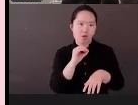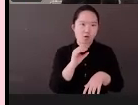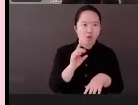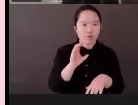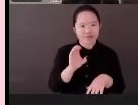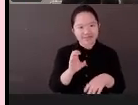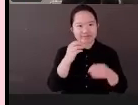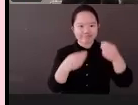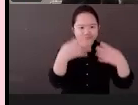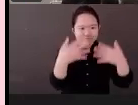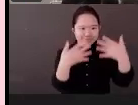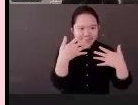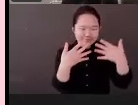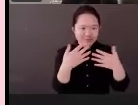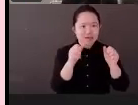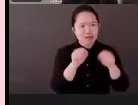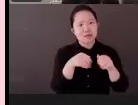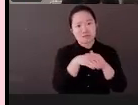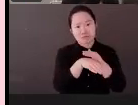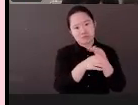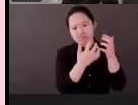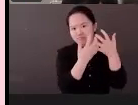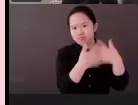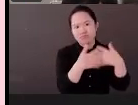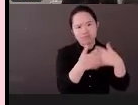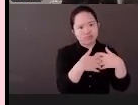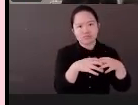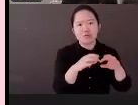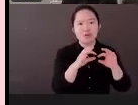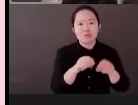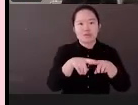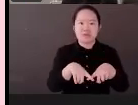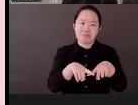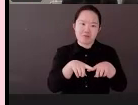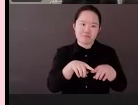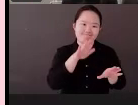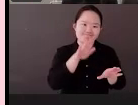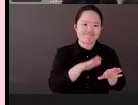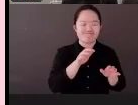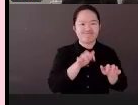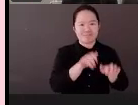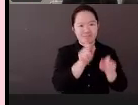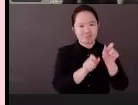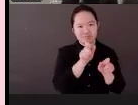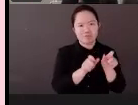Oh, sorry, thank you, Eevis, let us give one more round of applause. Okay, thanks a lot, both of you, for this deep dive into technology, we have been walking through policy, legislation, UX, and the part of auditing, and now more organizational side. This is the most common questions at IAAP we have - sorry, I should do this - one of the question is "I am alone in organization, nobody is listening to me for accessibility." Or that you should be the accessible champion, but you can't get resources, so how do you succeed? That is why many people join with colleagues to get it from others.